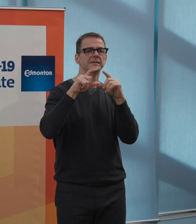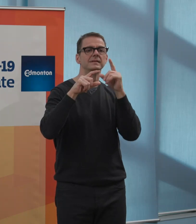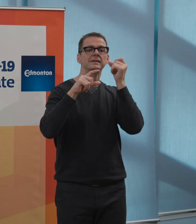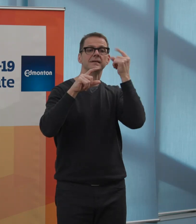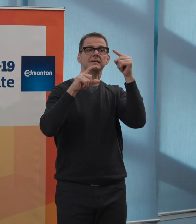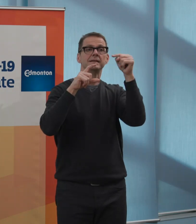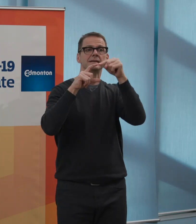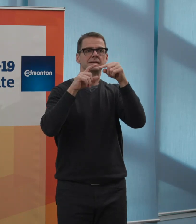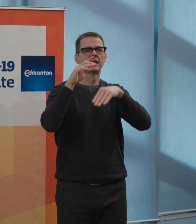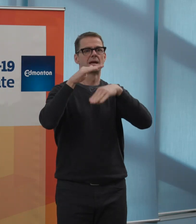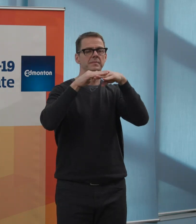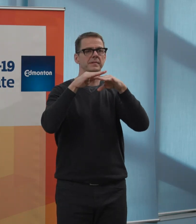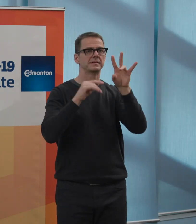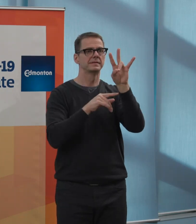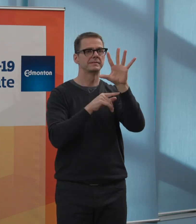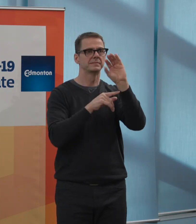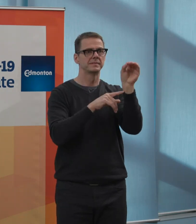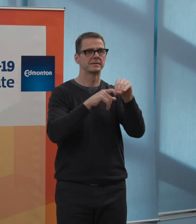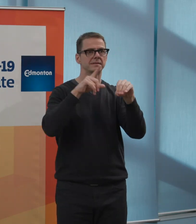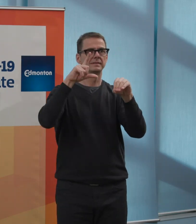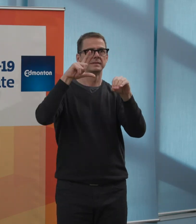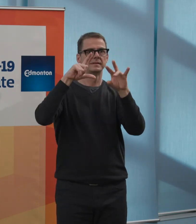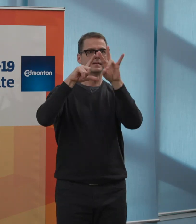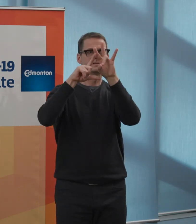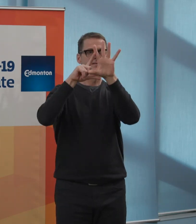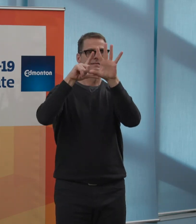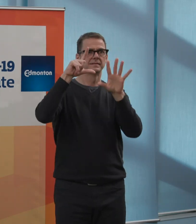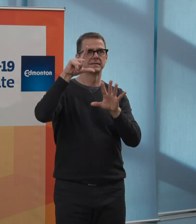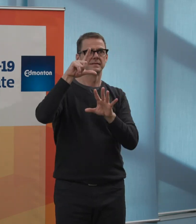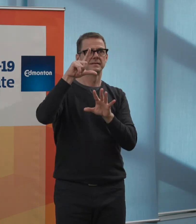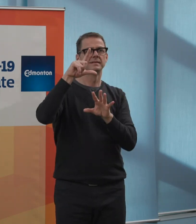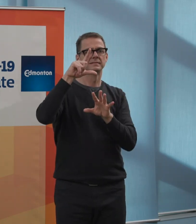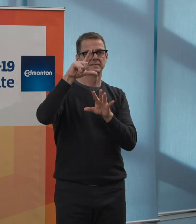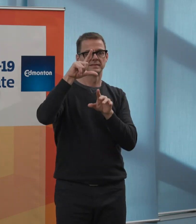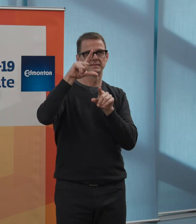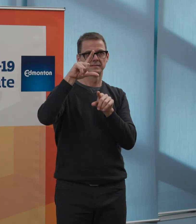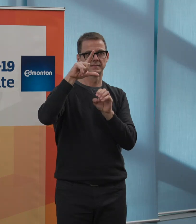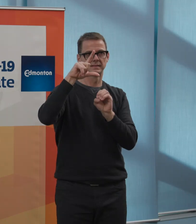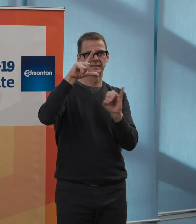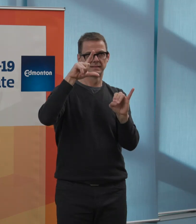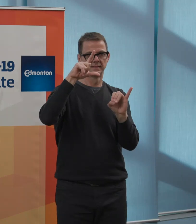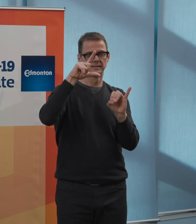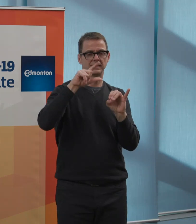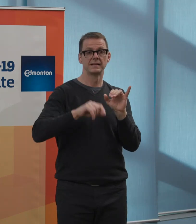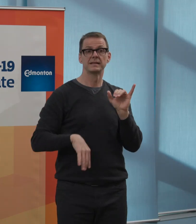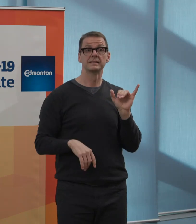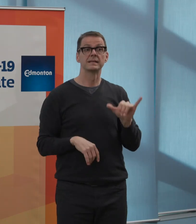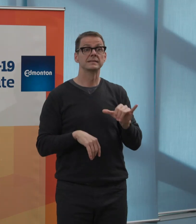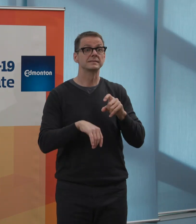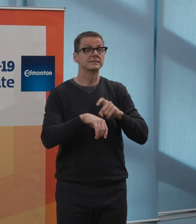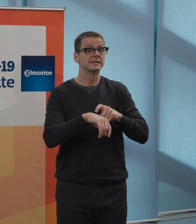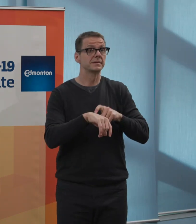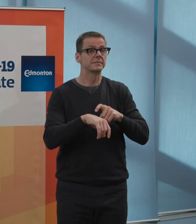for our permanent staff it's a period of sixteen weeks and for our provisional